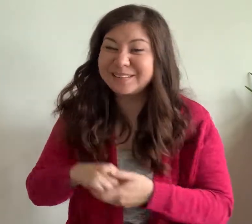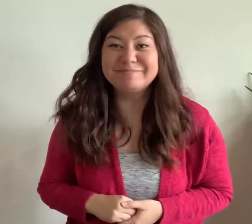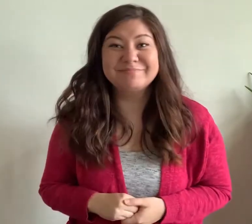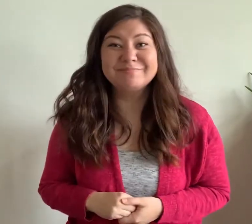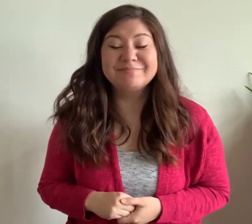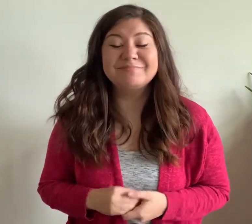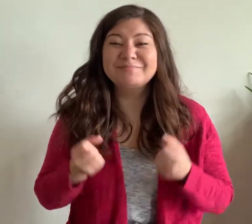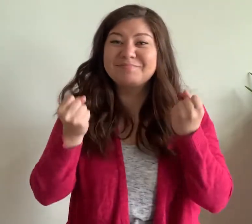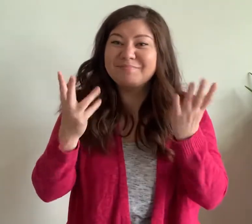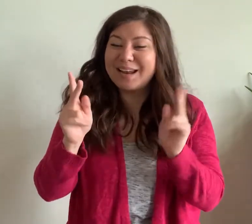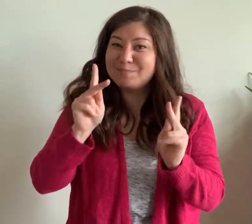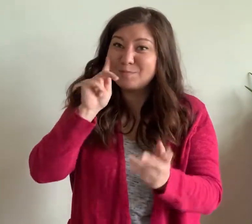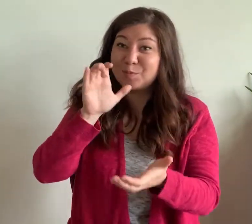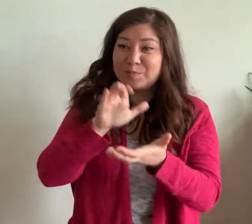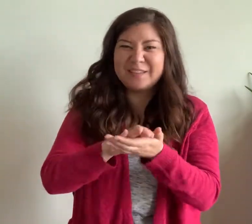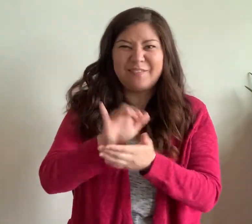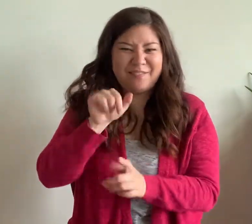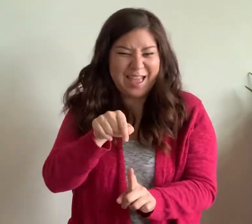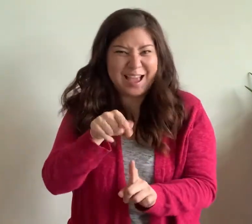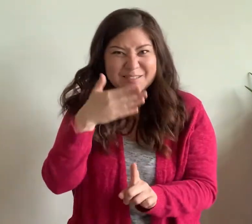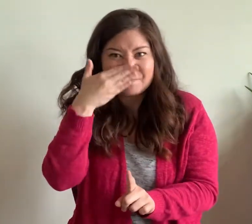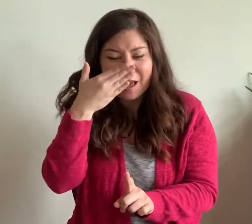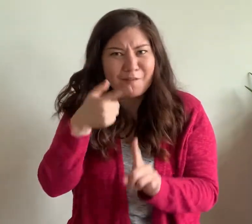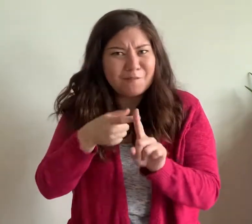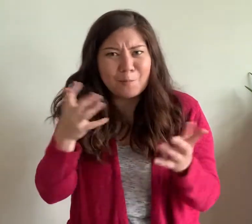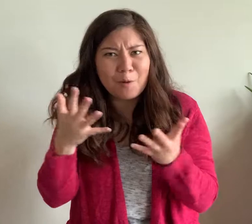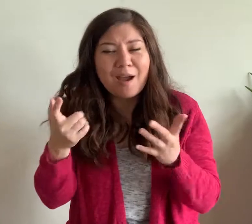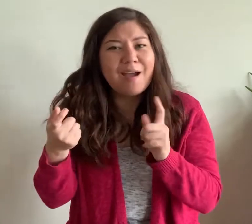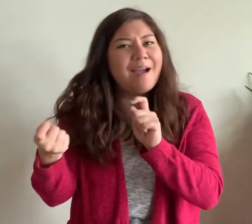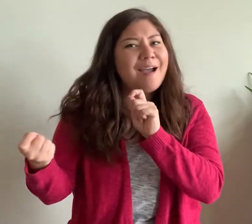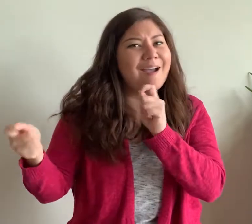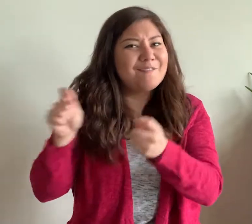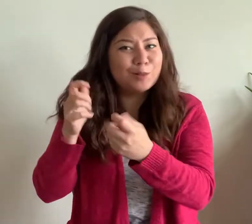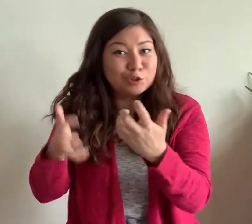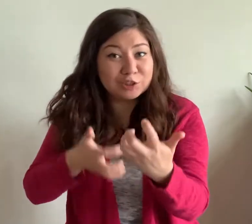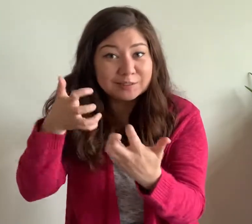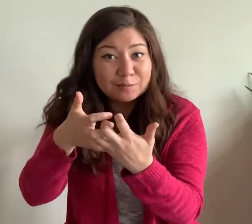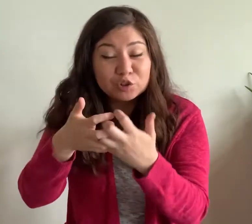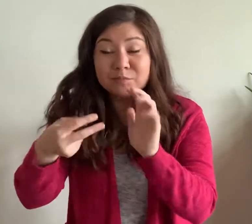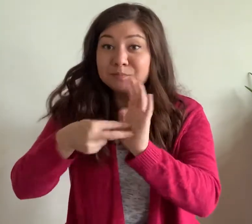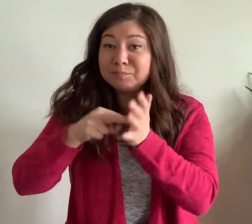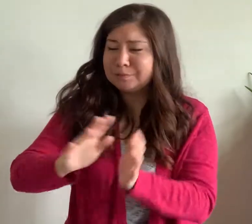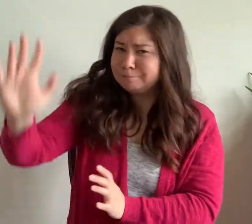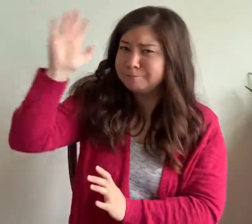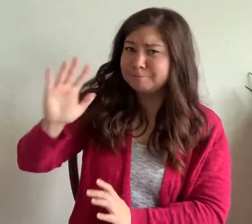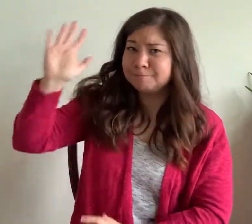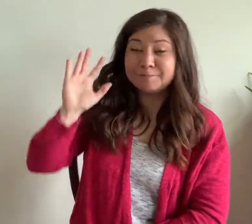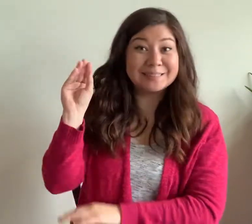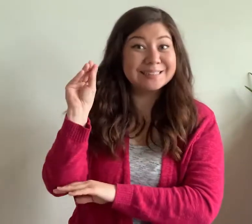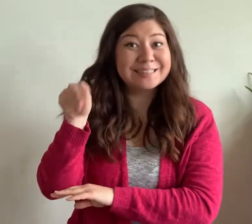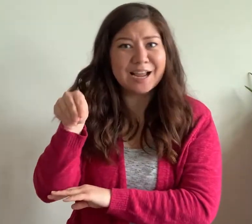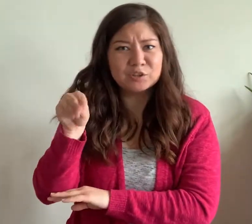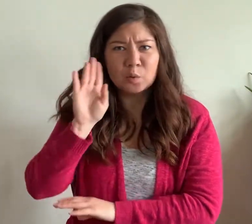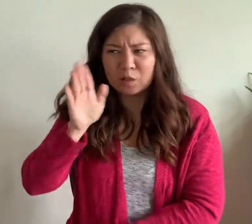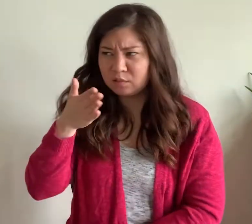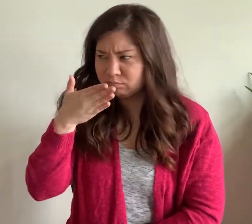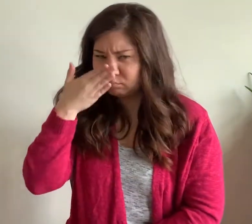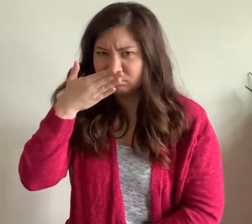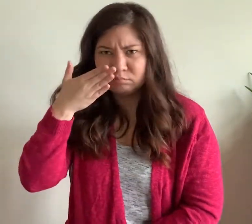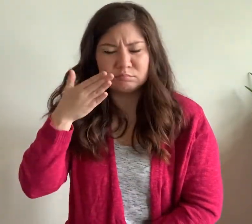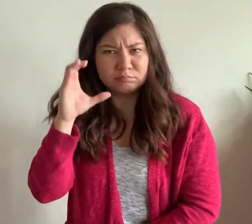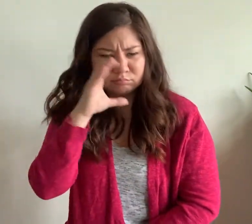This might be an evolutionary adaptation to attract dinosaurs and mammals